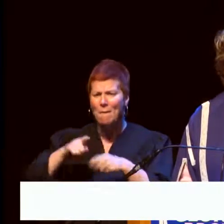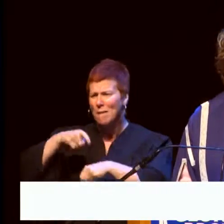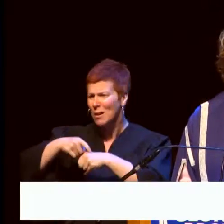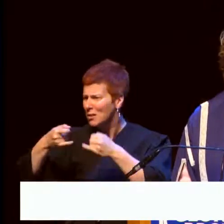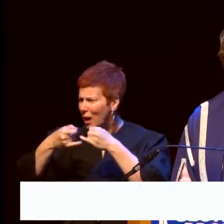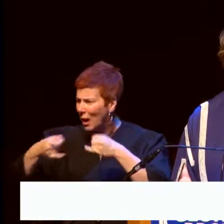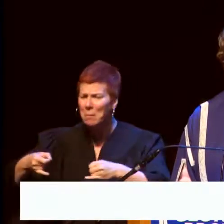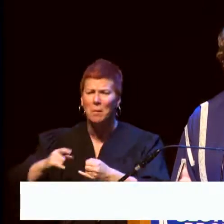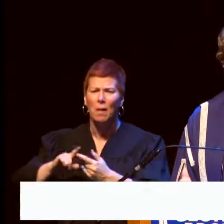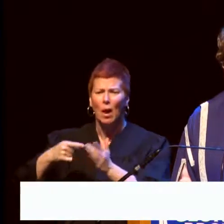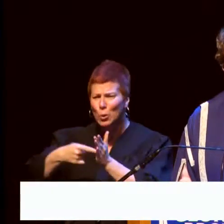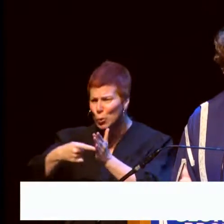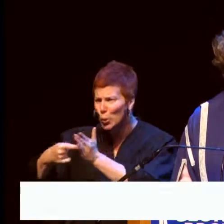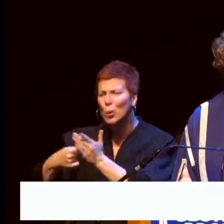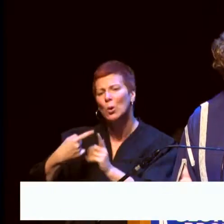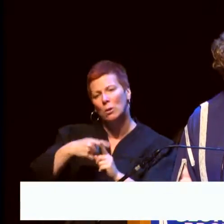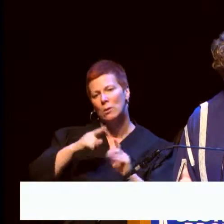AND FAMILY RESPONSIBILITIES.